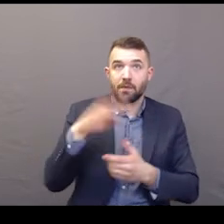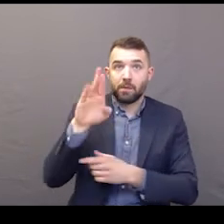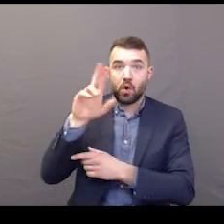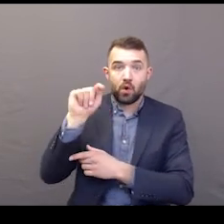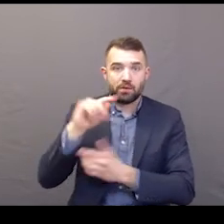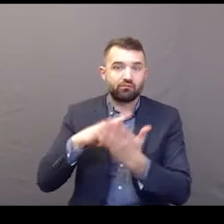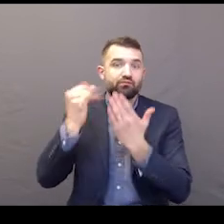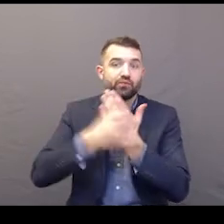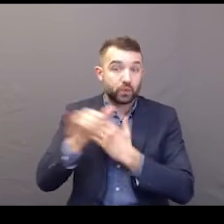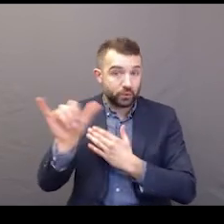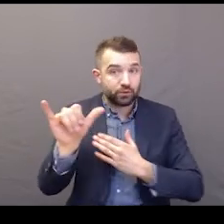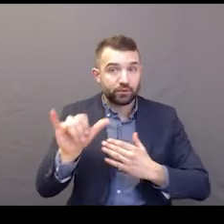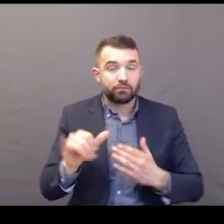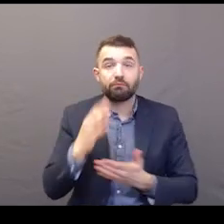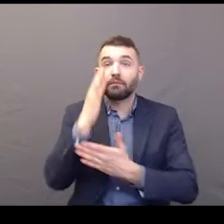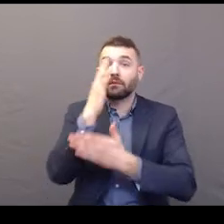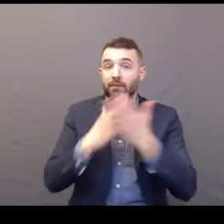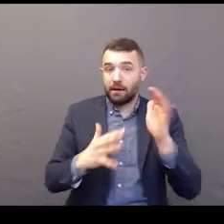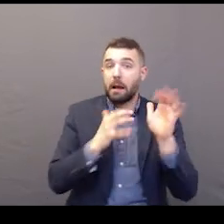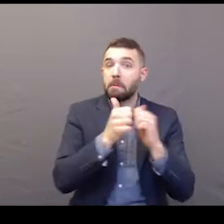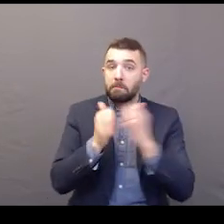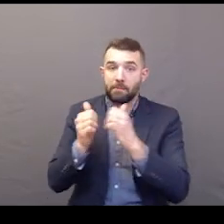We’ve made a few updates to these station locations since 2019.